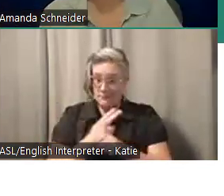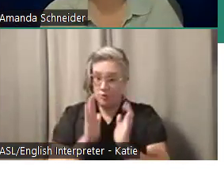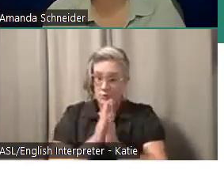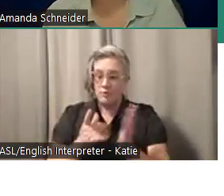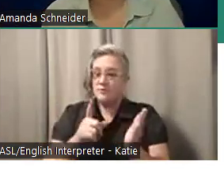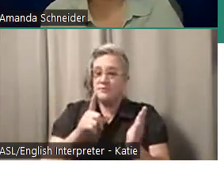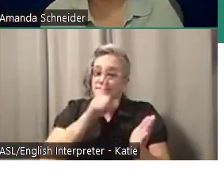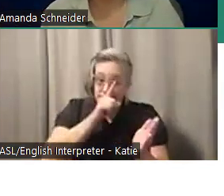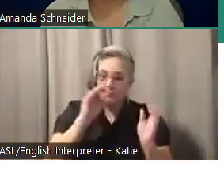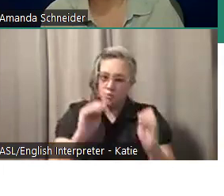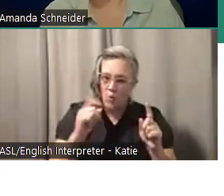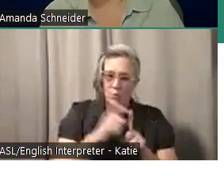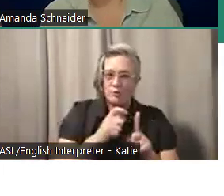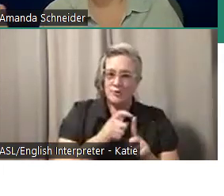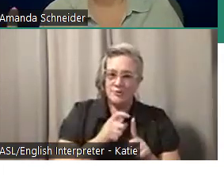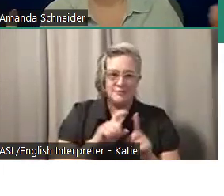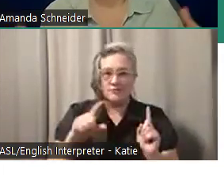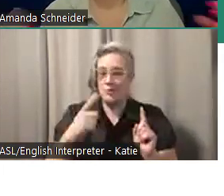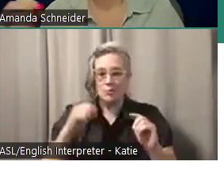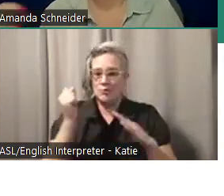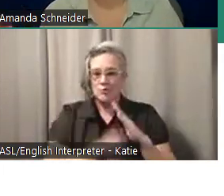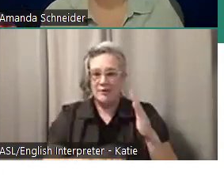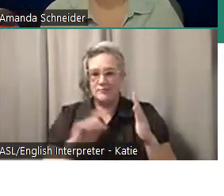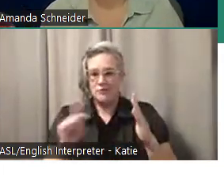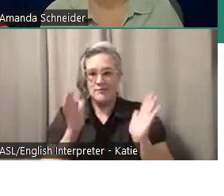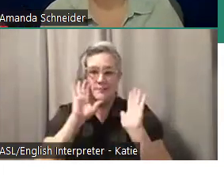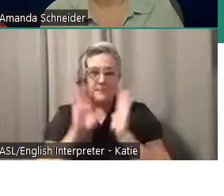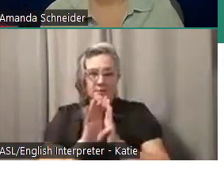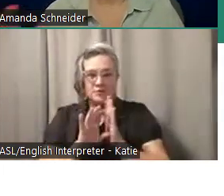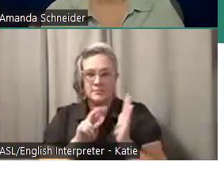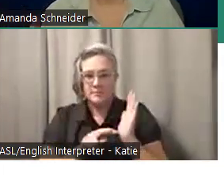Because there is no script. Um, and so this is your way.